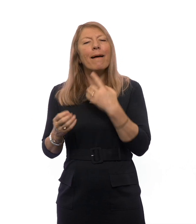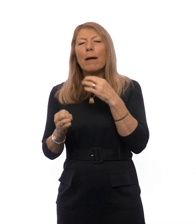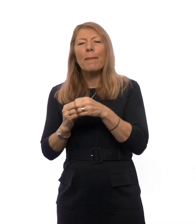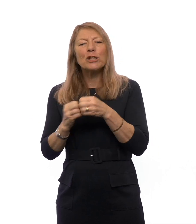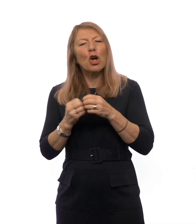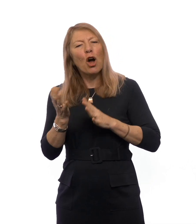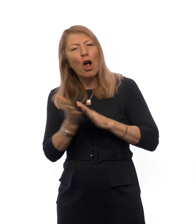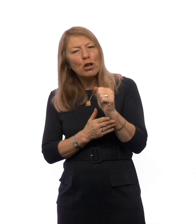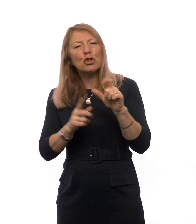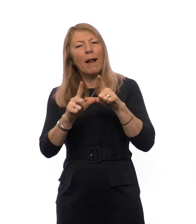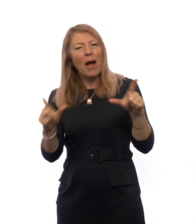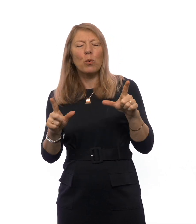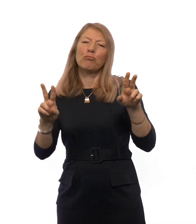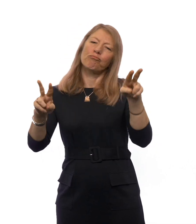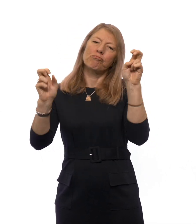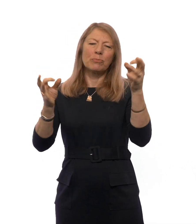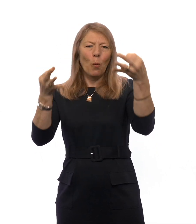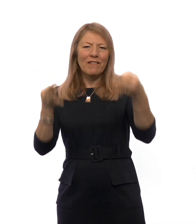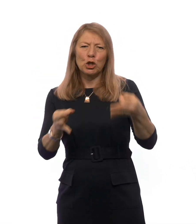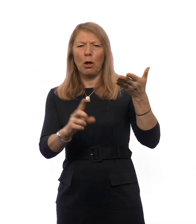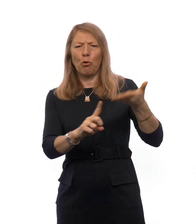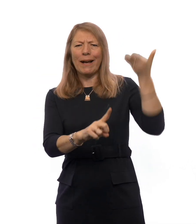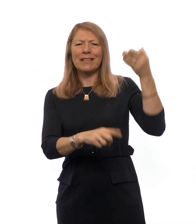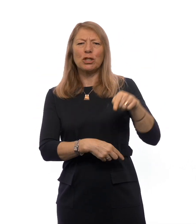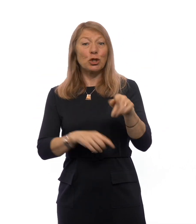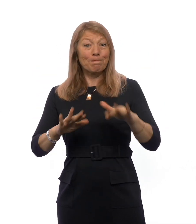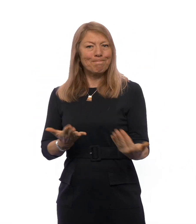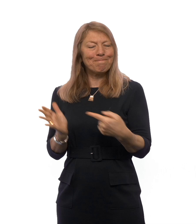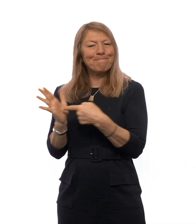as neither supports deaf communities to develop deaf culture or provide early